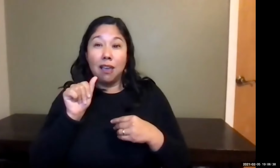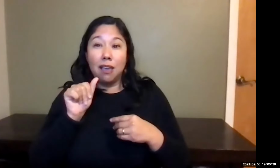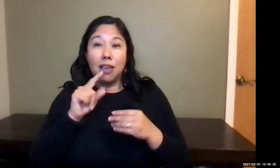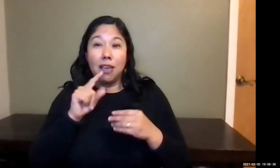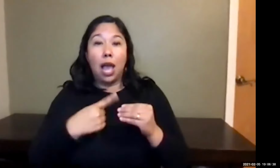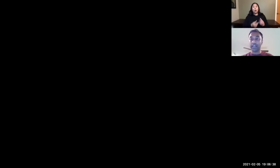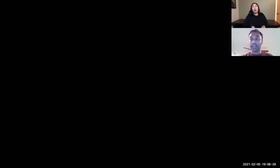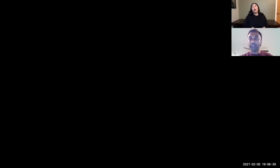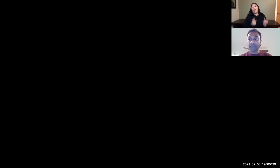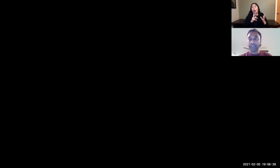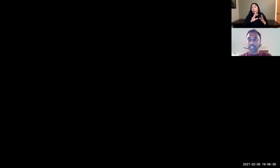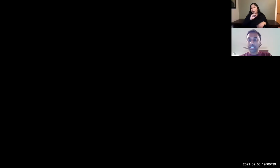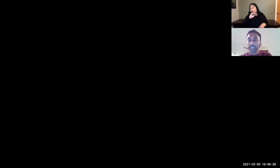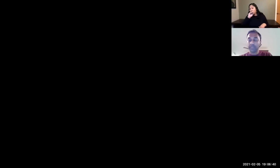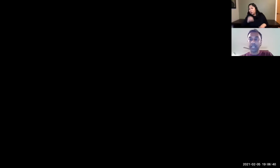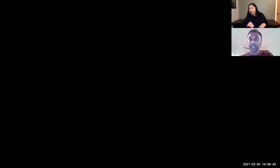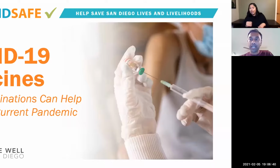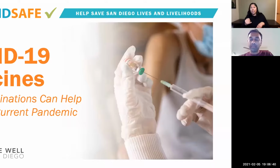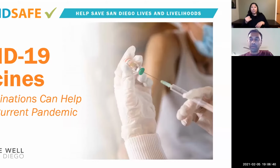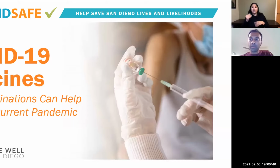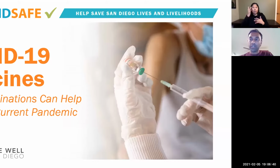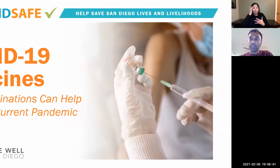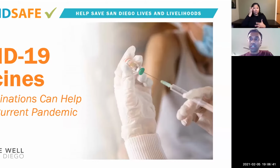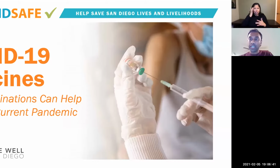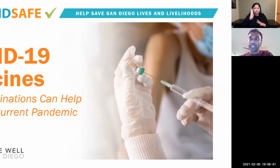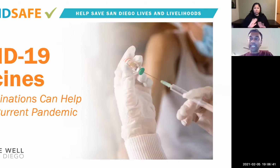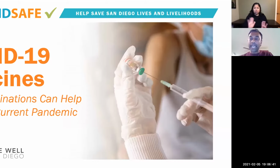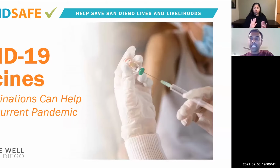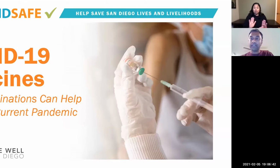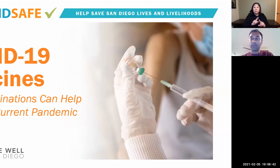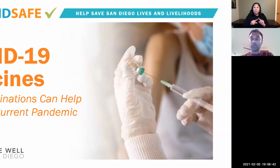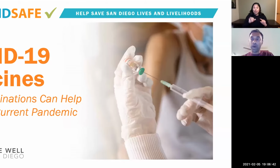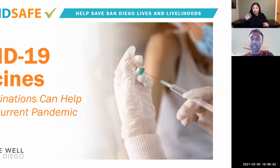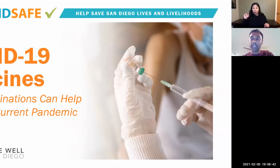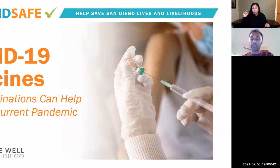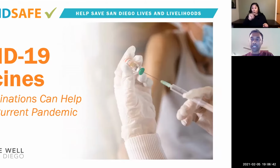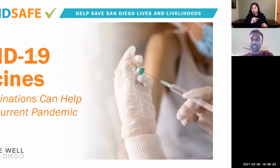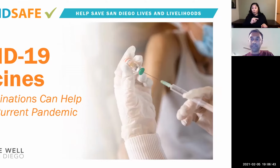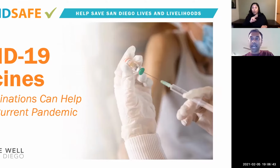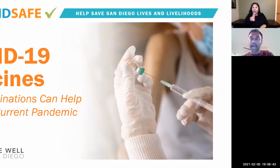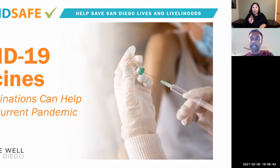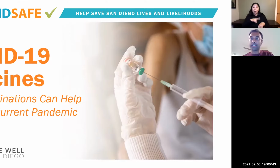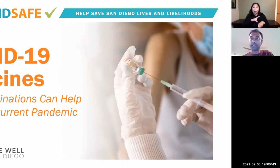the rate of infections, but when you look at the Native Hawaiian and Pacific Islander